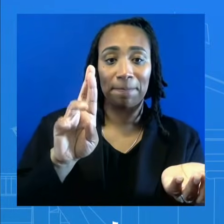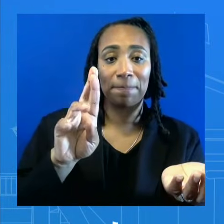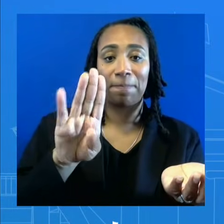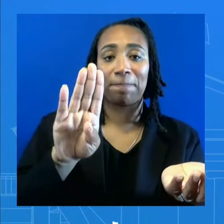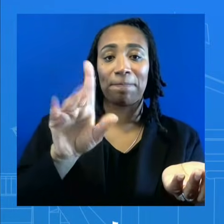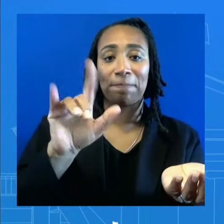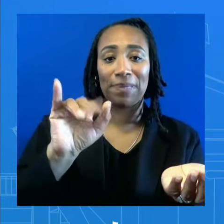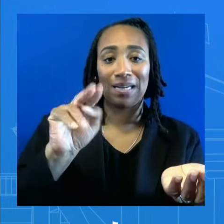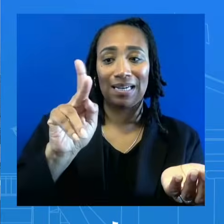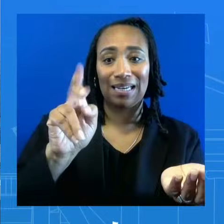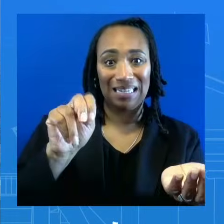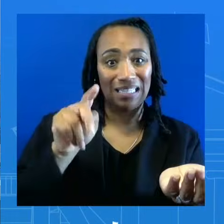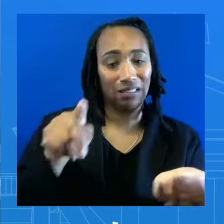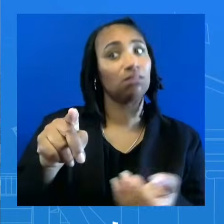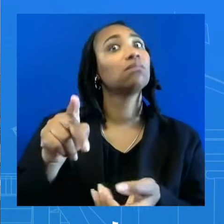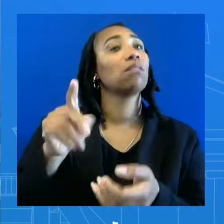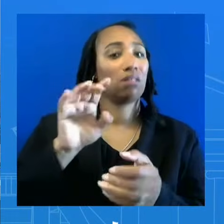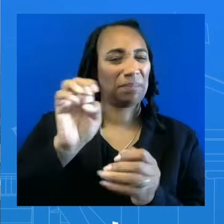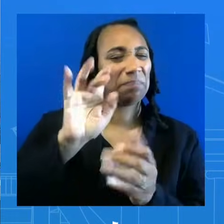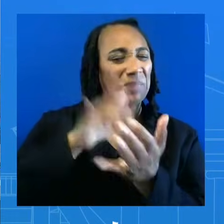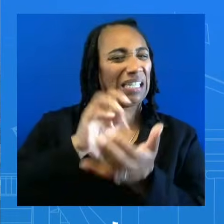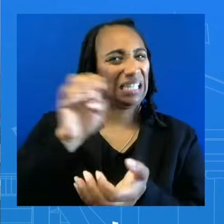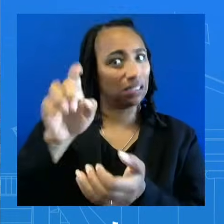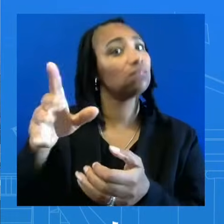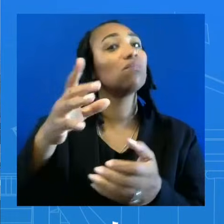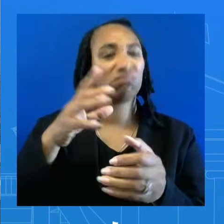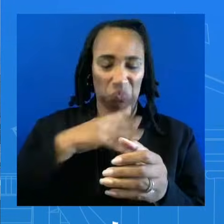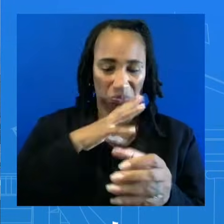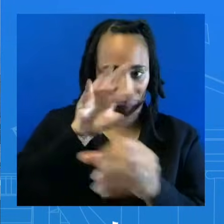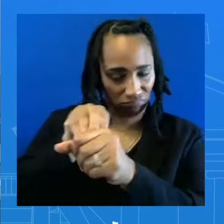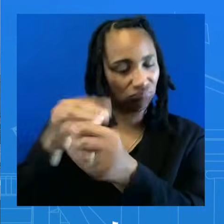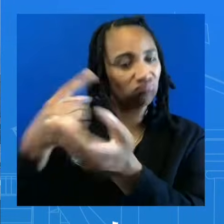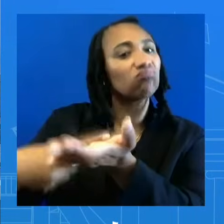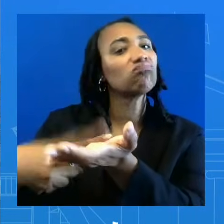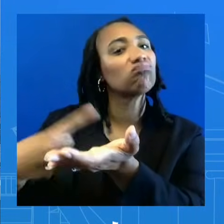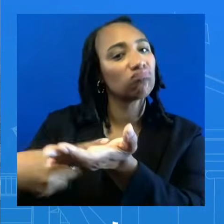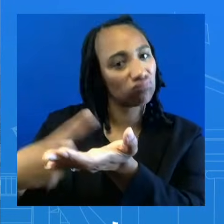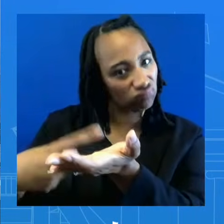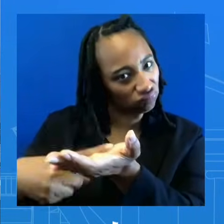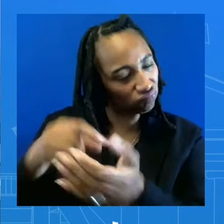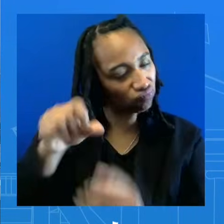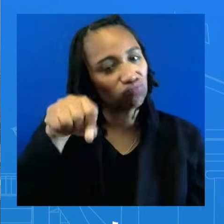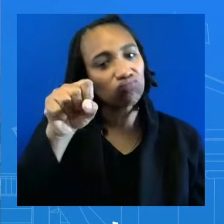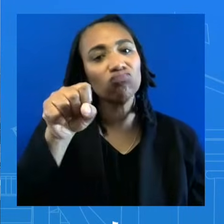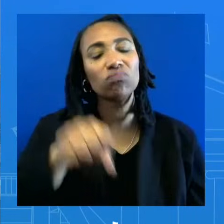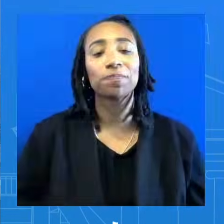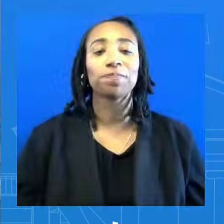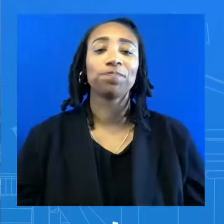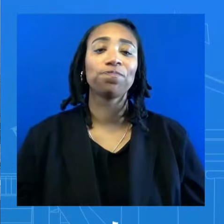One on Afghanistan -- if you have any thoughts on the death of the Taliban minister Khalil Rahman Haqqani in a suicide bombing